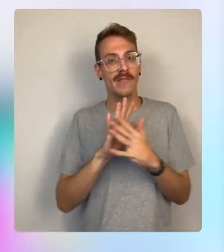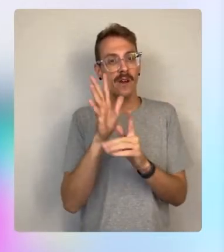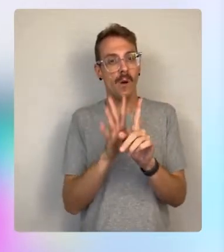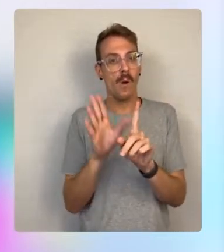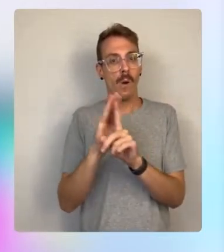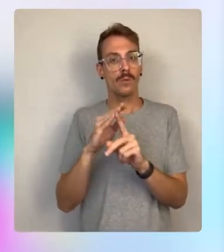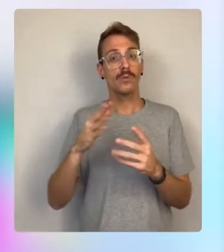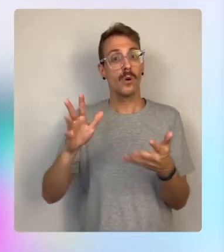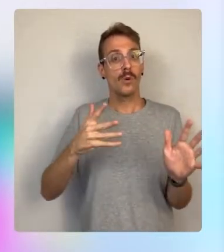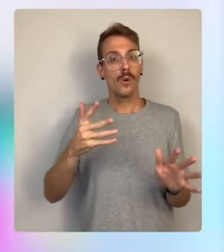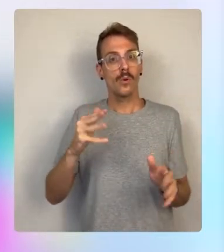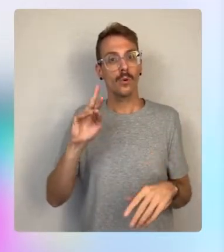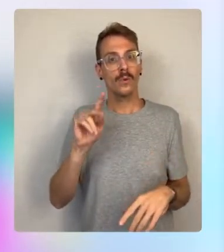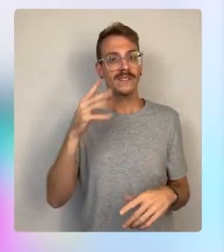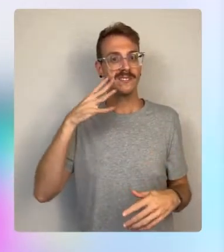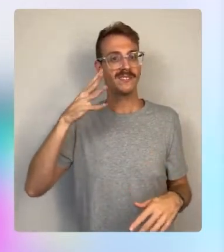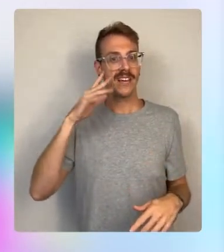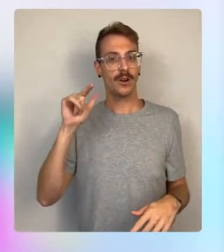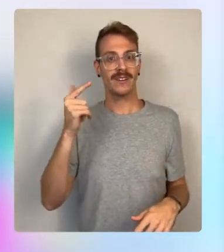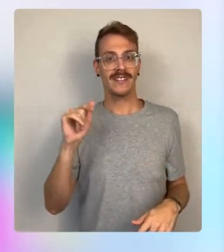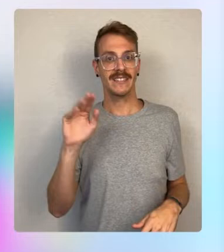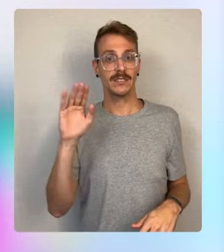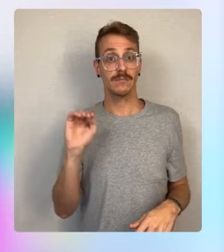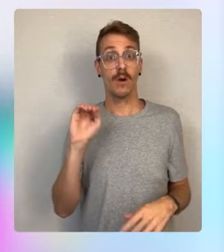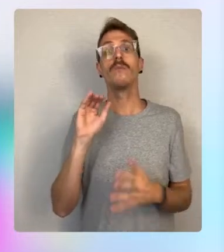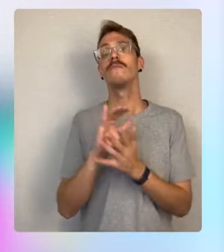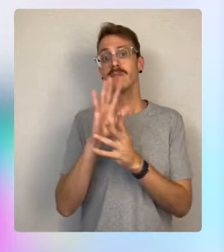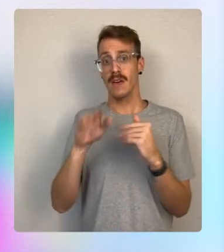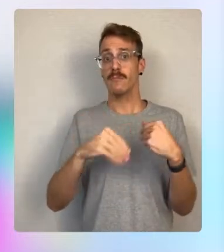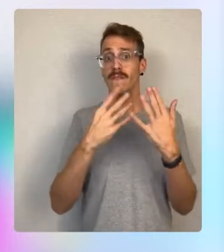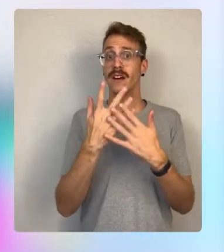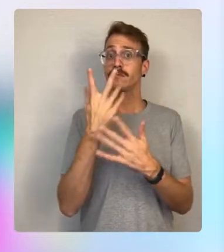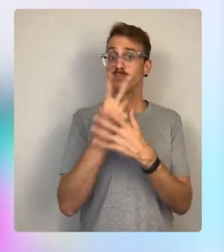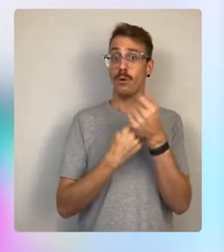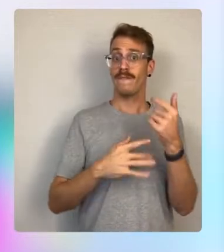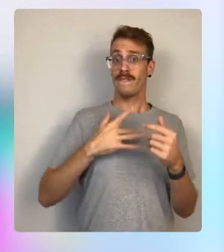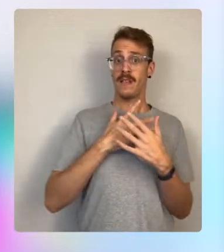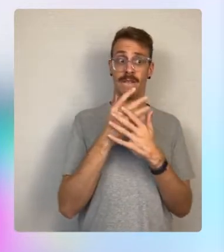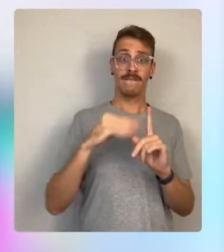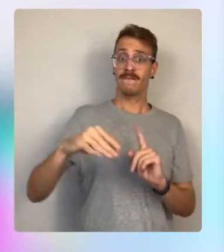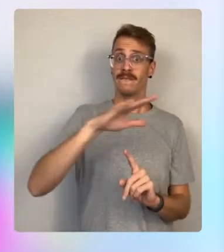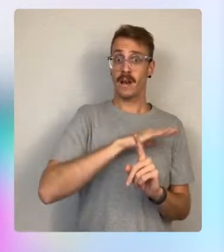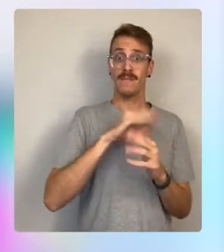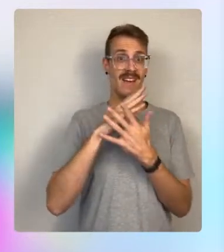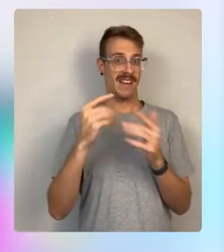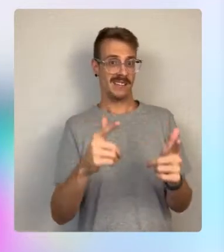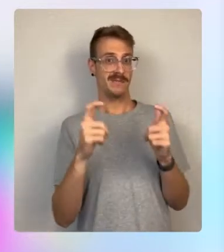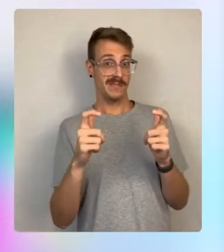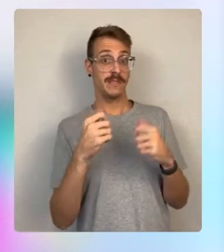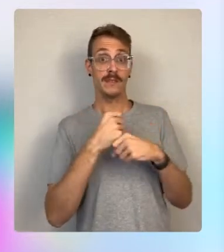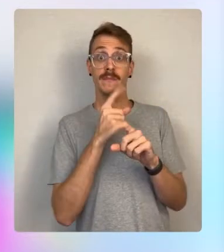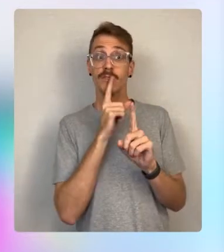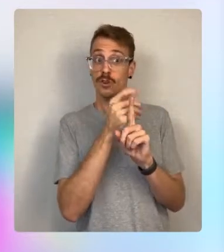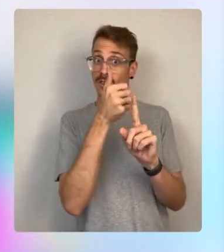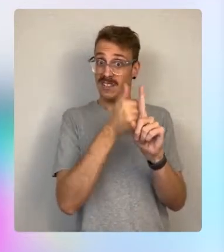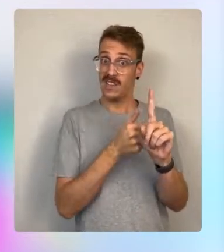This sound helps provide a sense of environment and speed. So to ensure each player only hears their own wind sound,